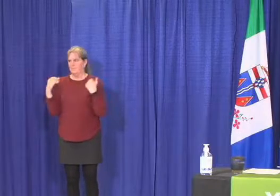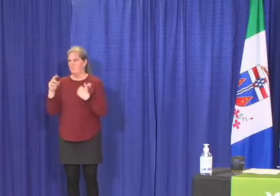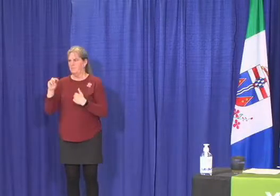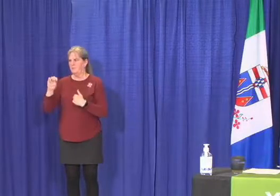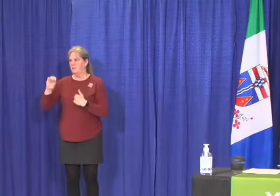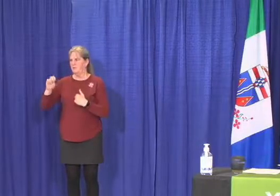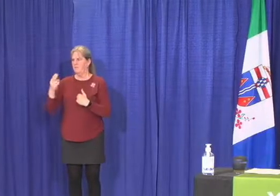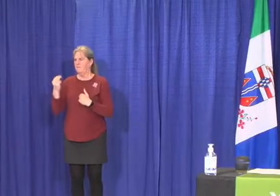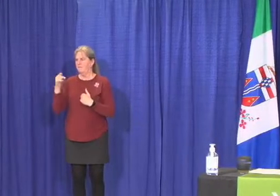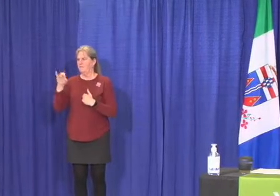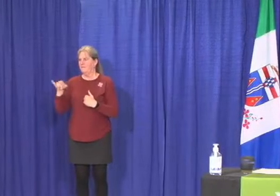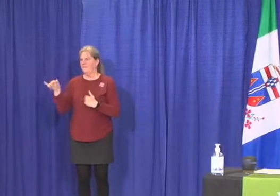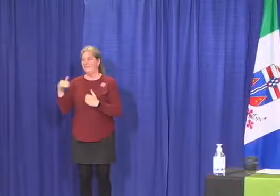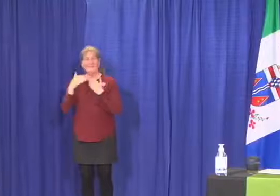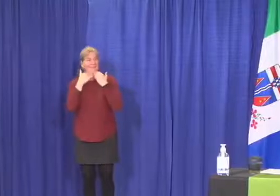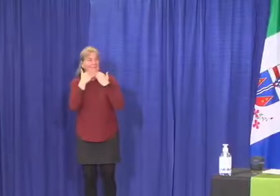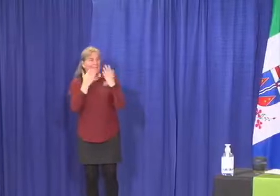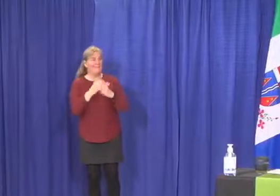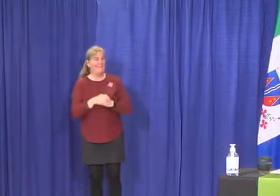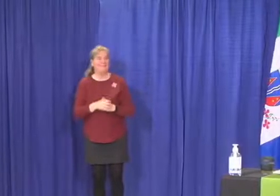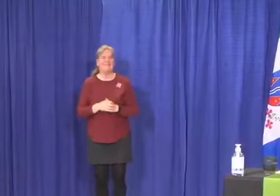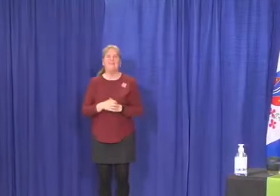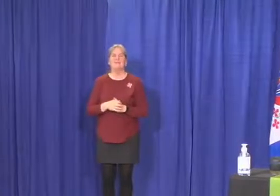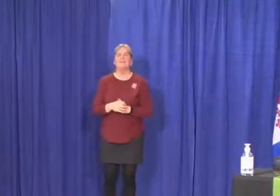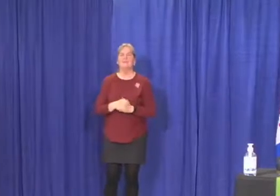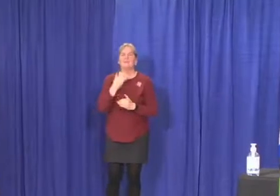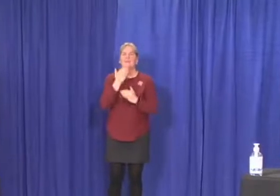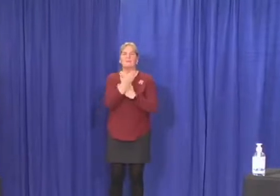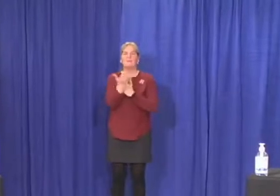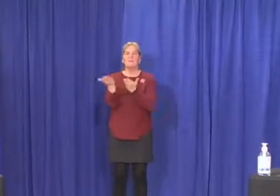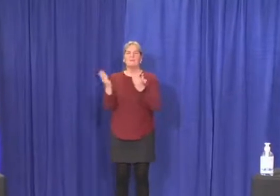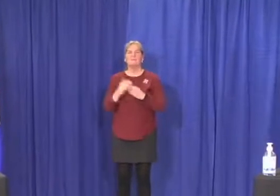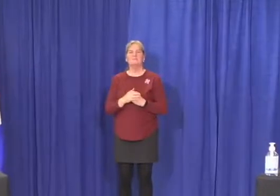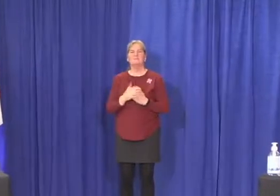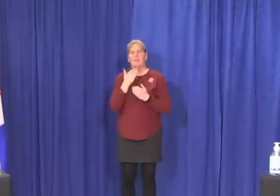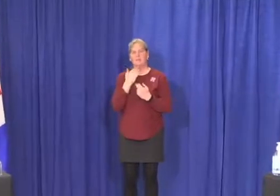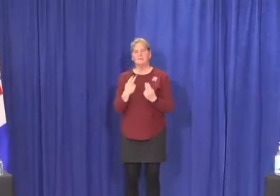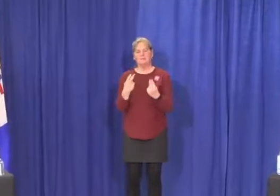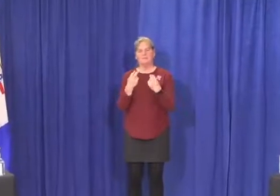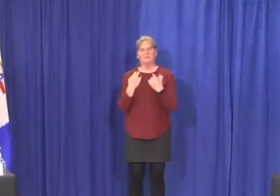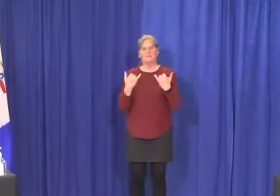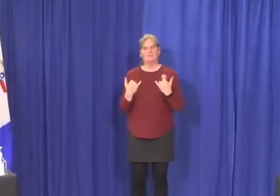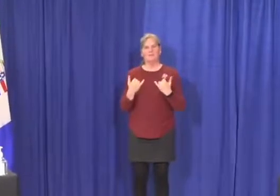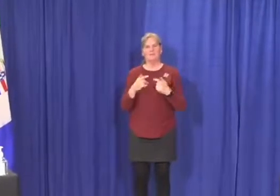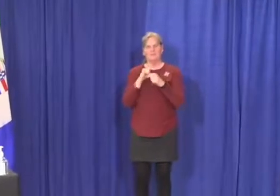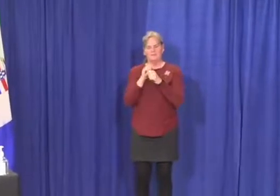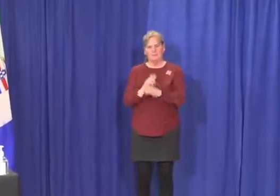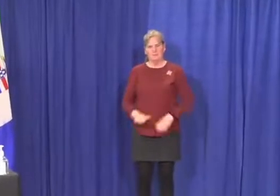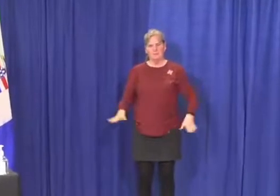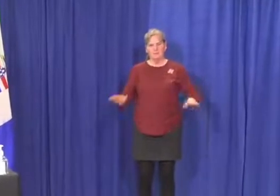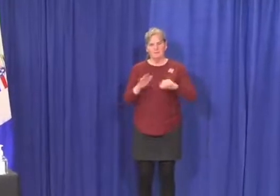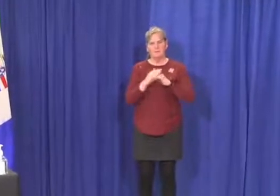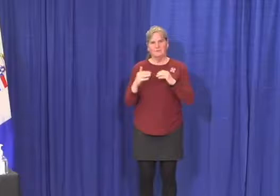Ministry McPhee? Thank you for joining us on a